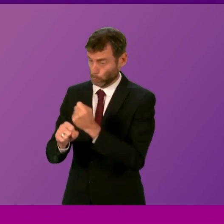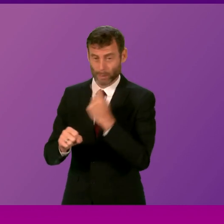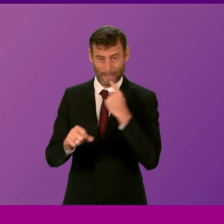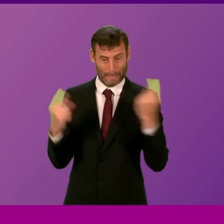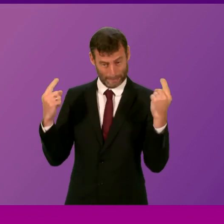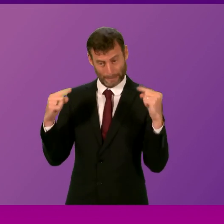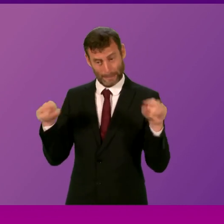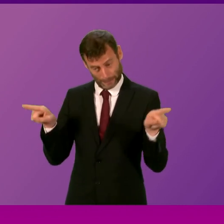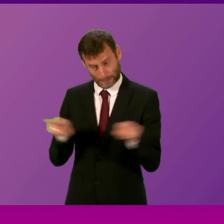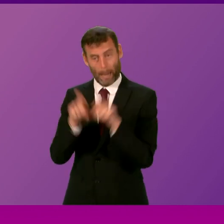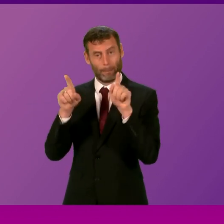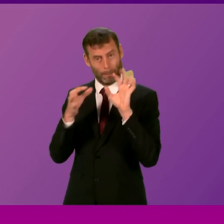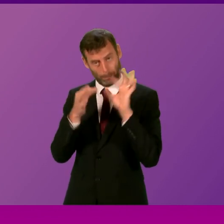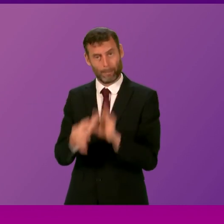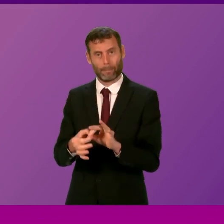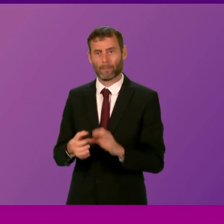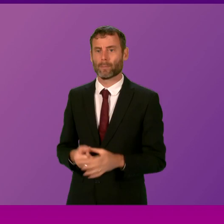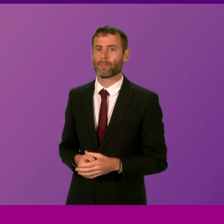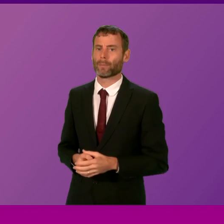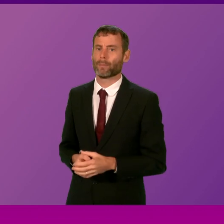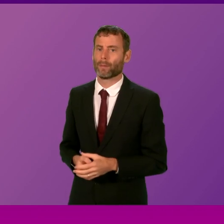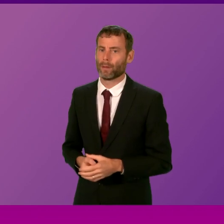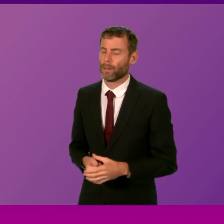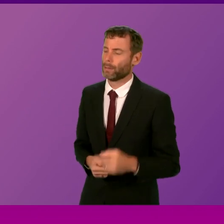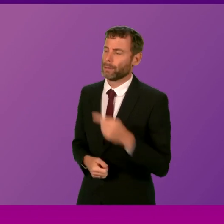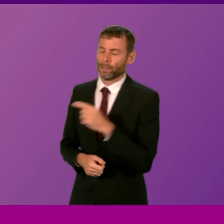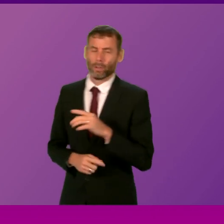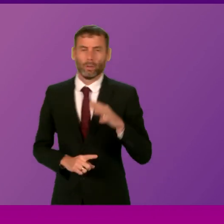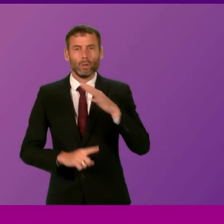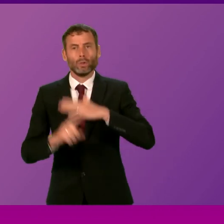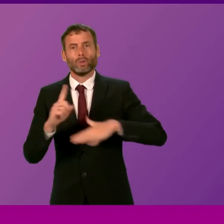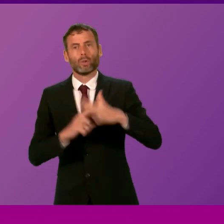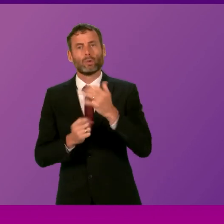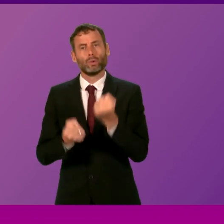I will get the Cabinet Secretary for Social Justice, Shirley-Anne Somerville, to write to